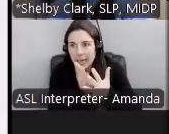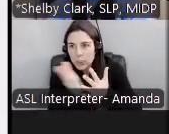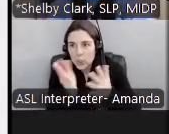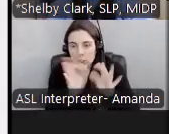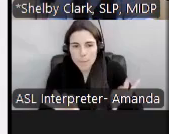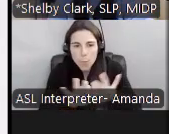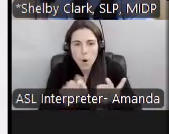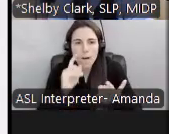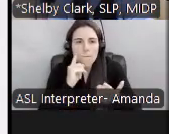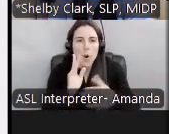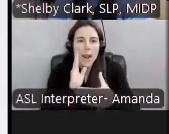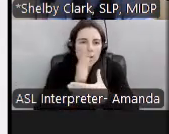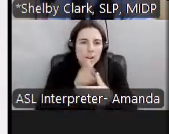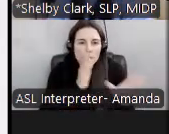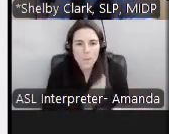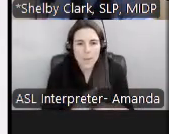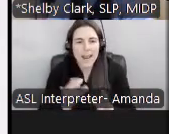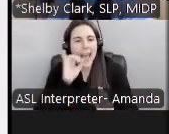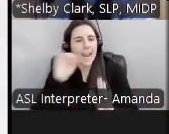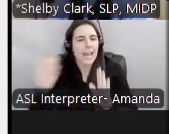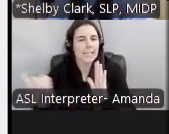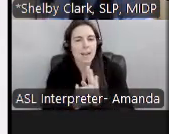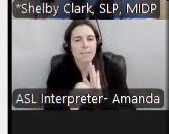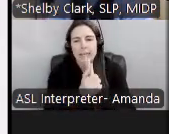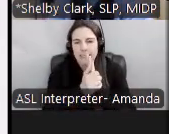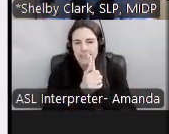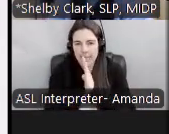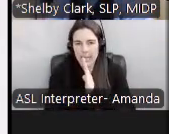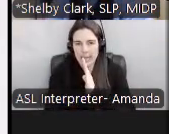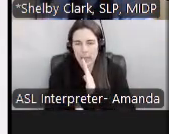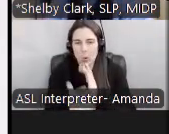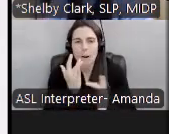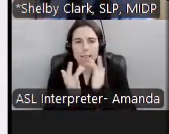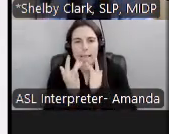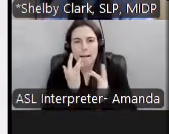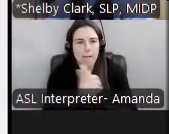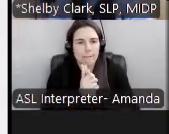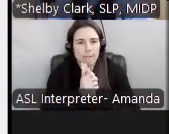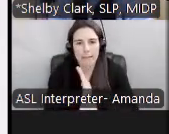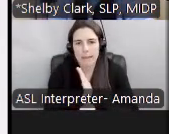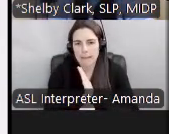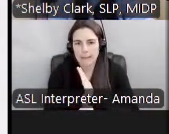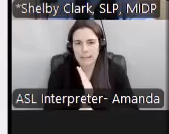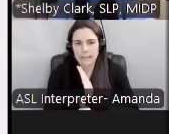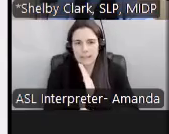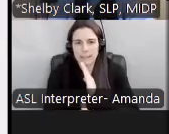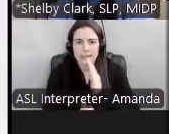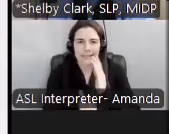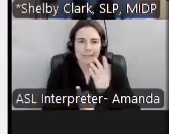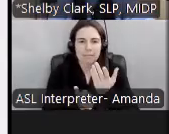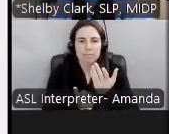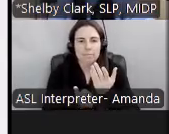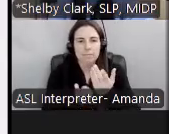identify identifying skills or lack thereof that warrant concern, versus what a typical variation may look like.